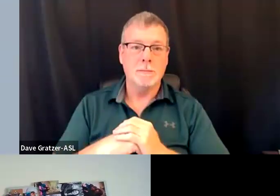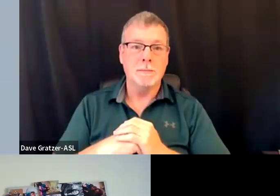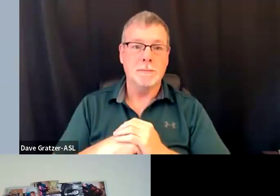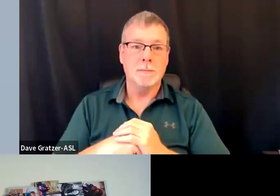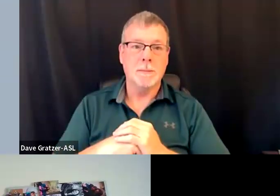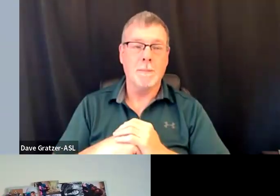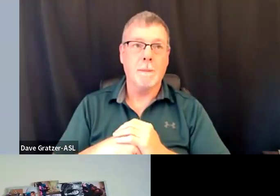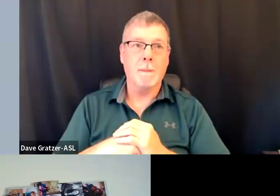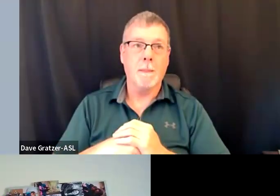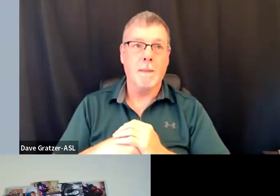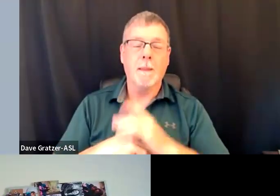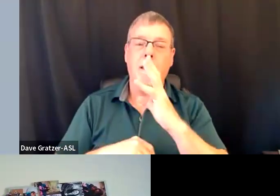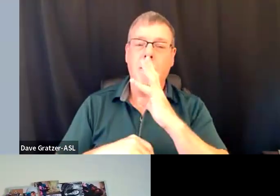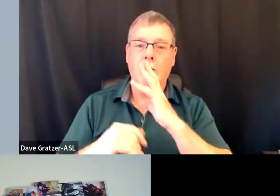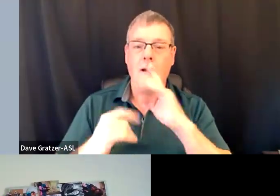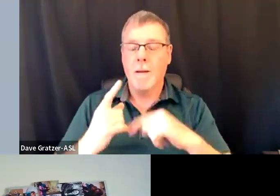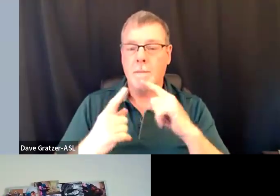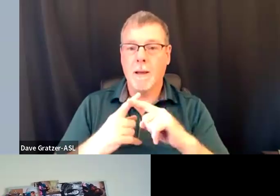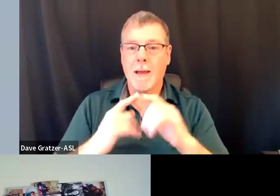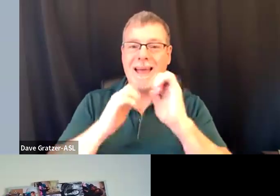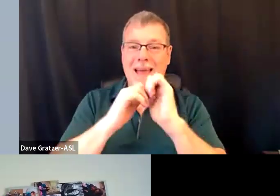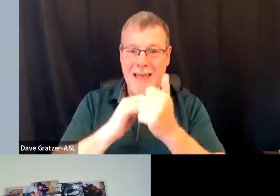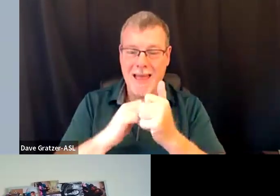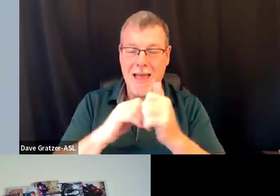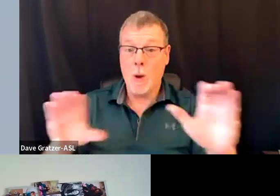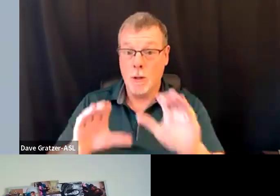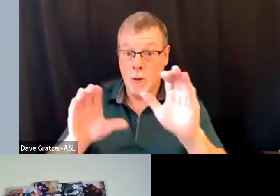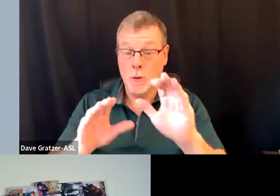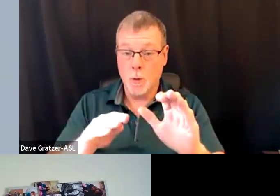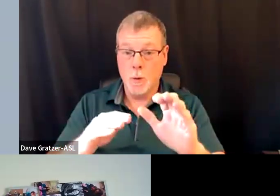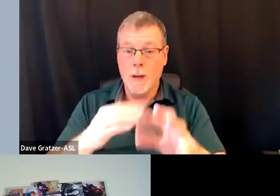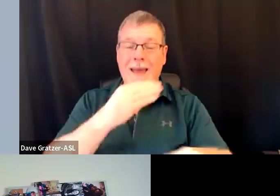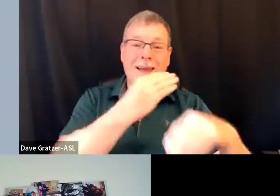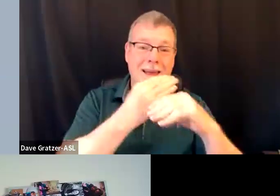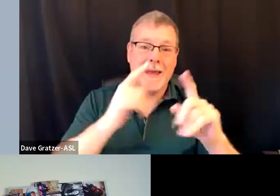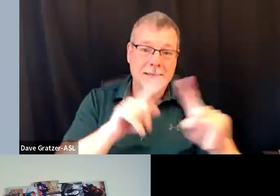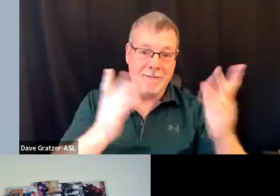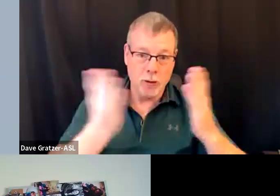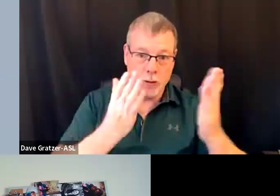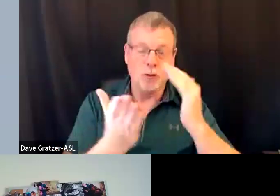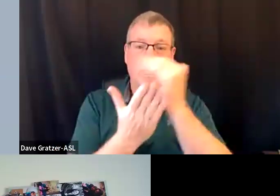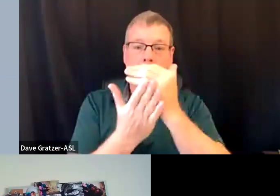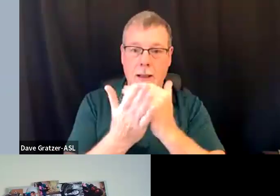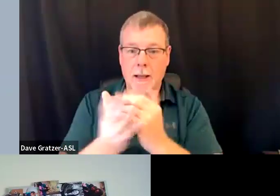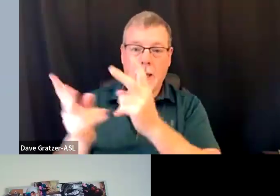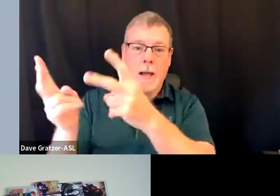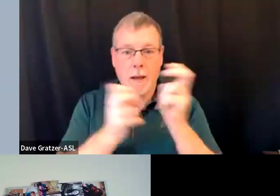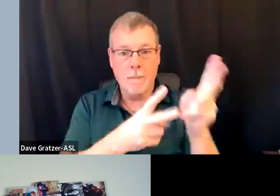So they're kind of talking about how they do client notes, add in different services listed in them, copying and pasting into sub-assessment.